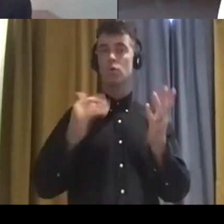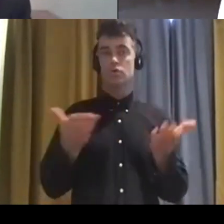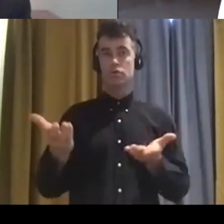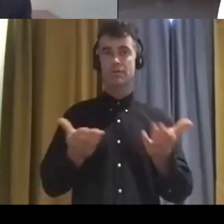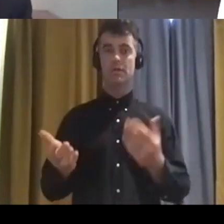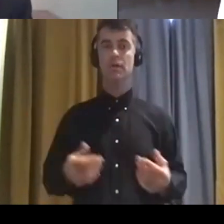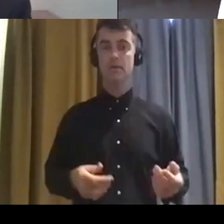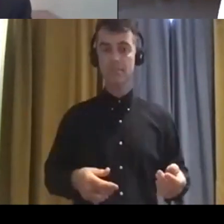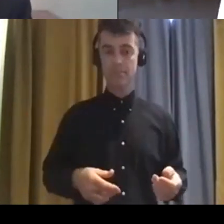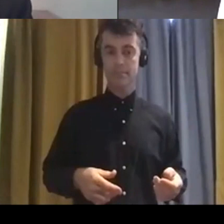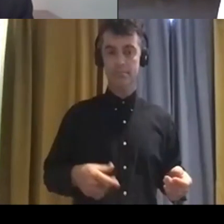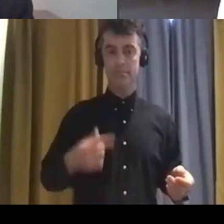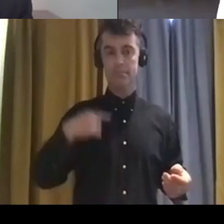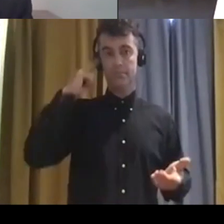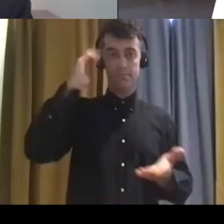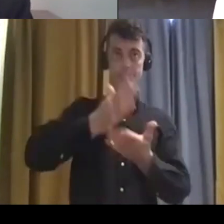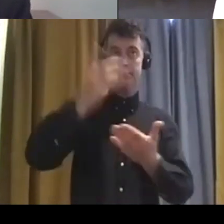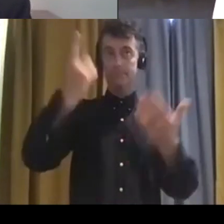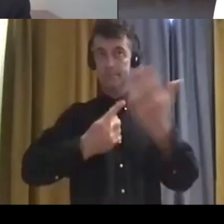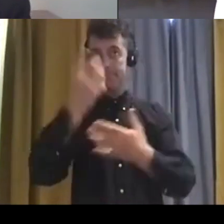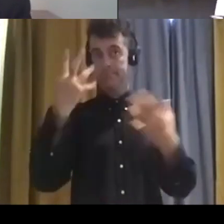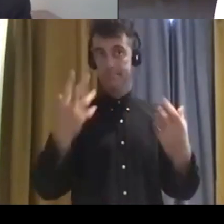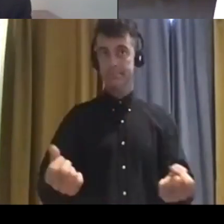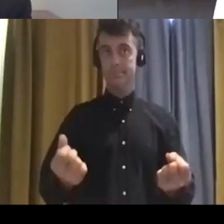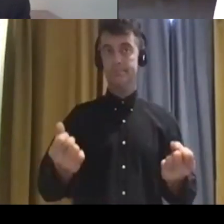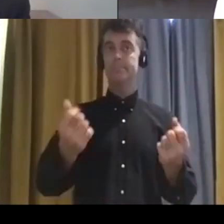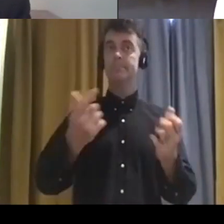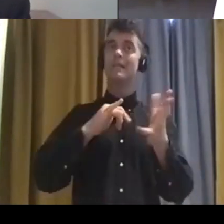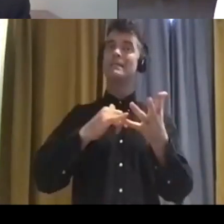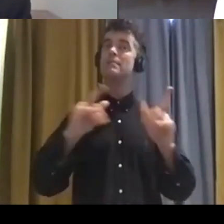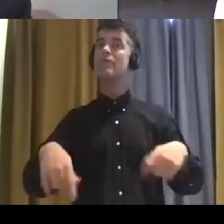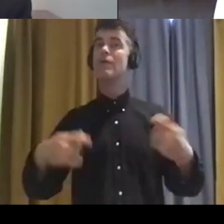real opportunities there, as providers are starting to question their business models